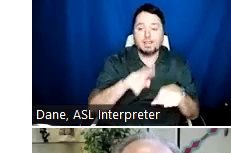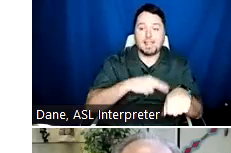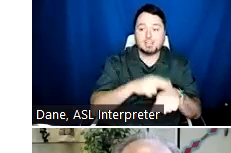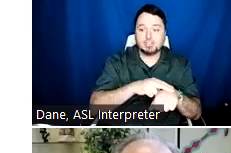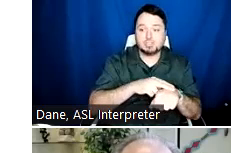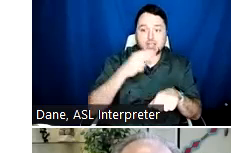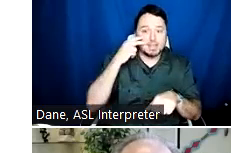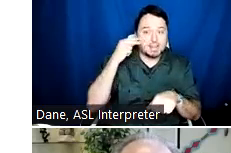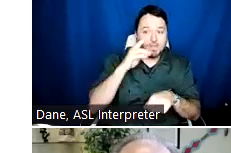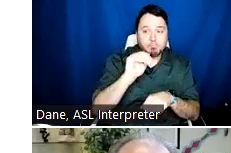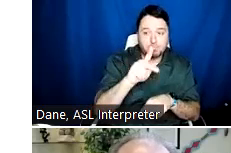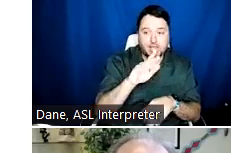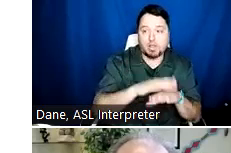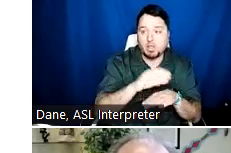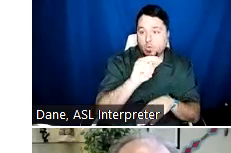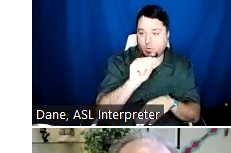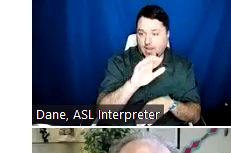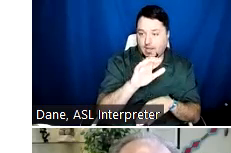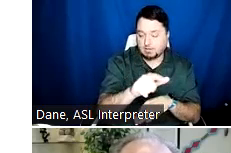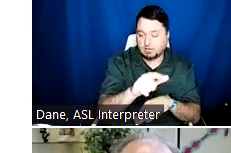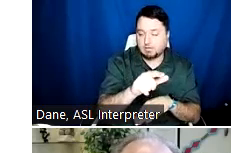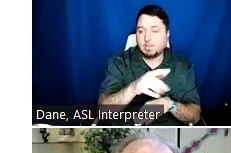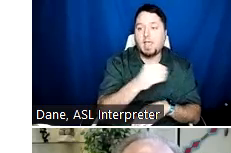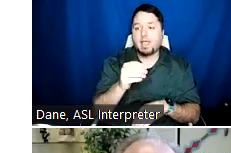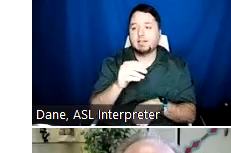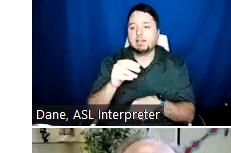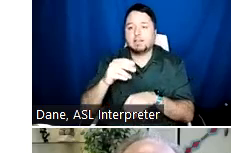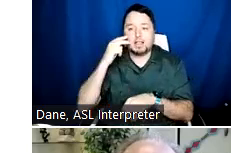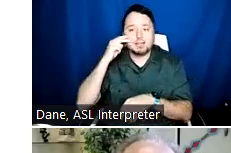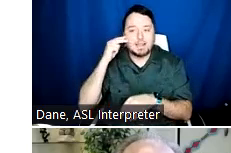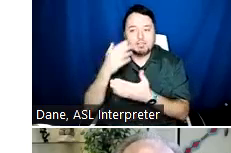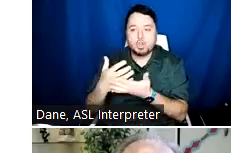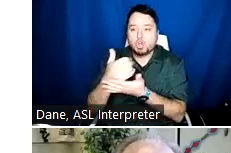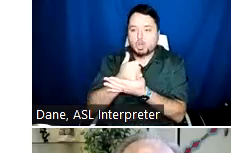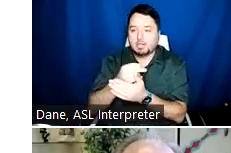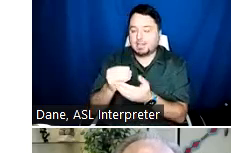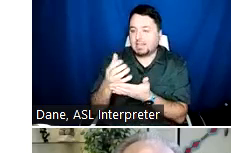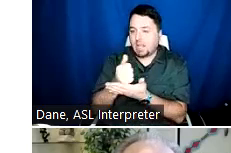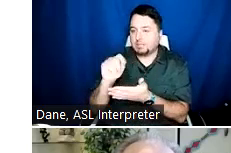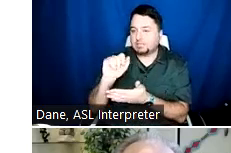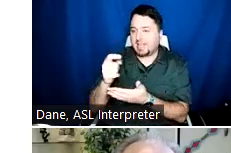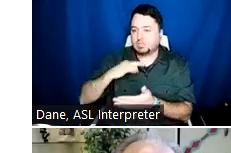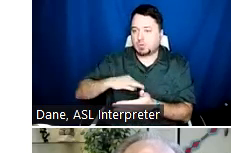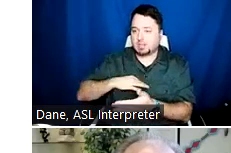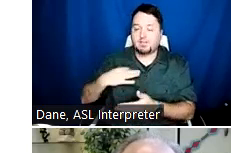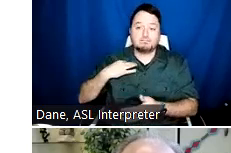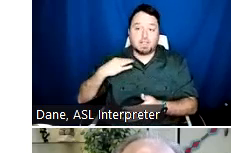ONAC initiative and the Native Earned Income Tax Credit/Volunteer Income Tax Assistance Network;